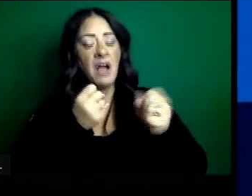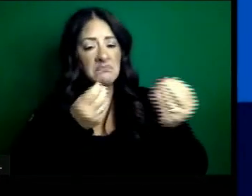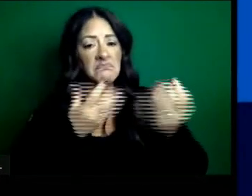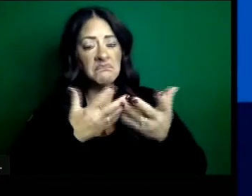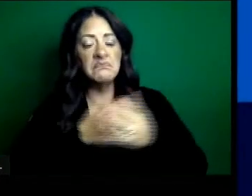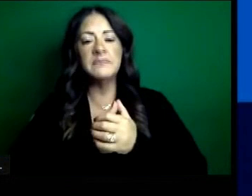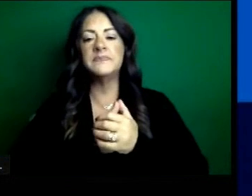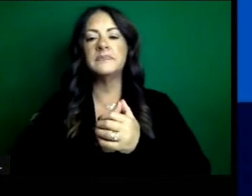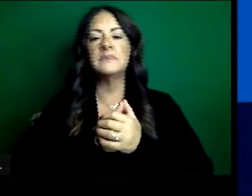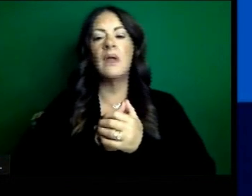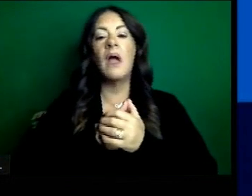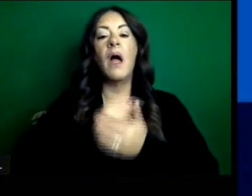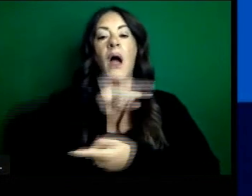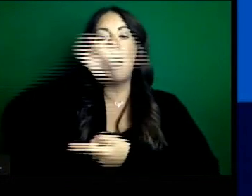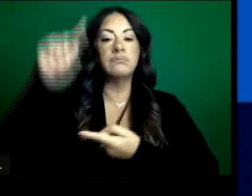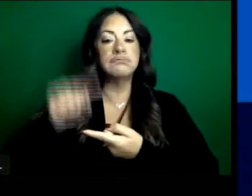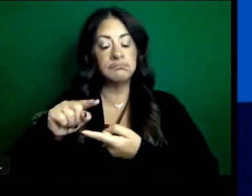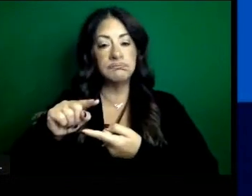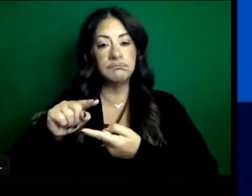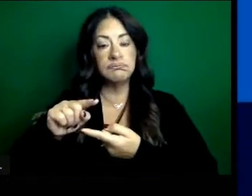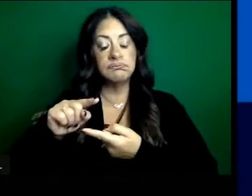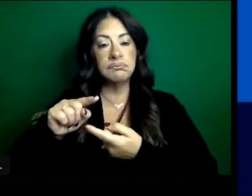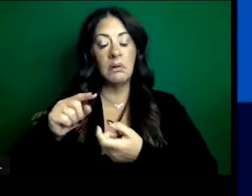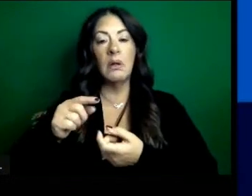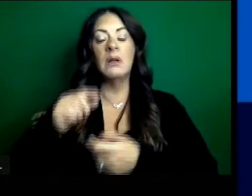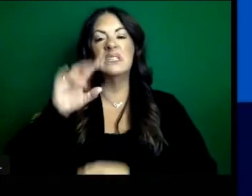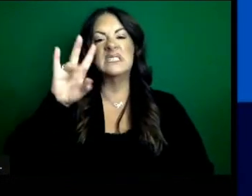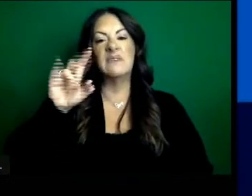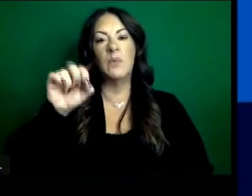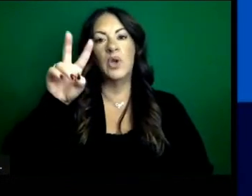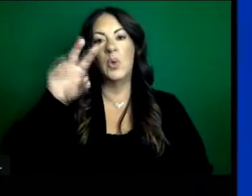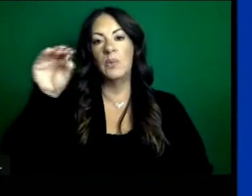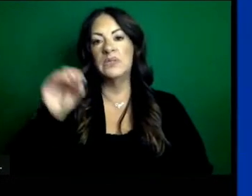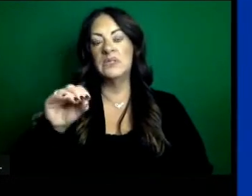TIMES, ET CETERA. WE BELIEVE THAT'S A GOOD